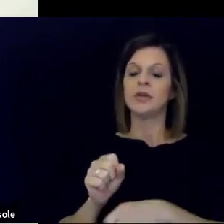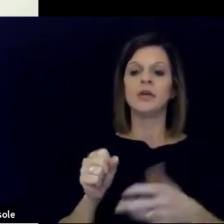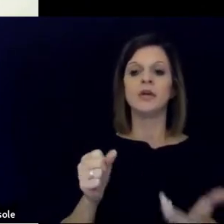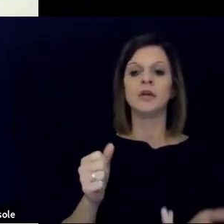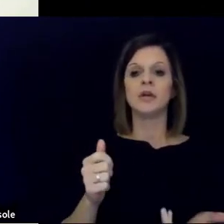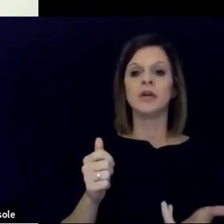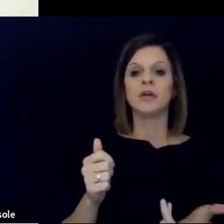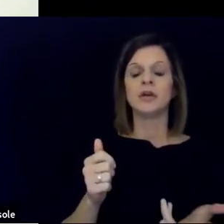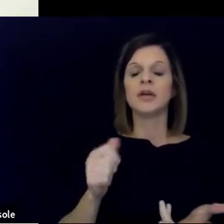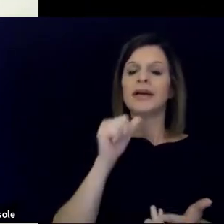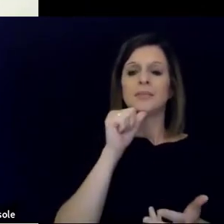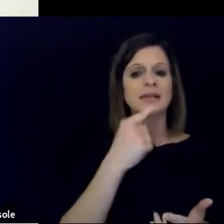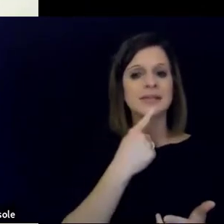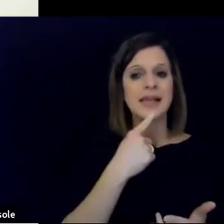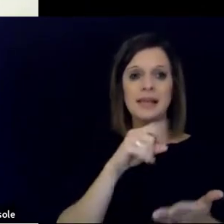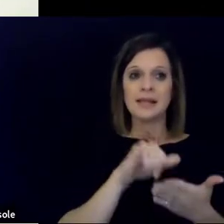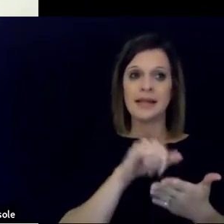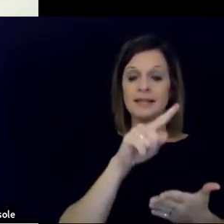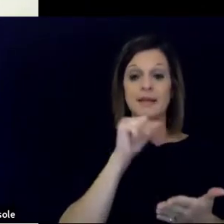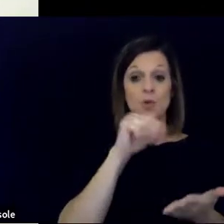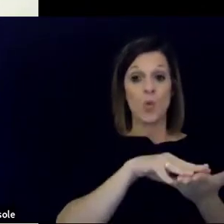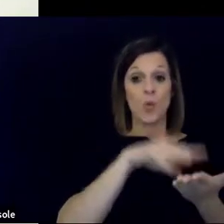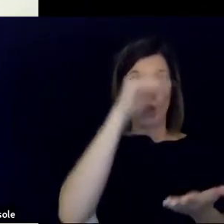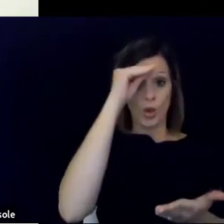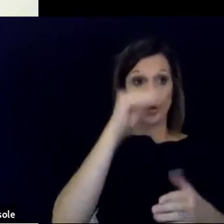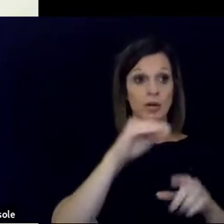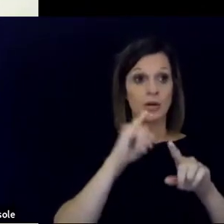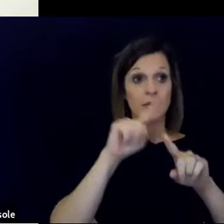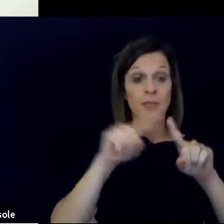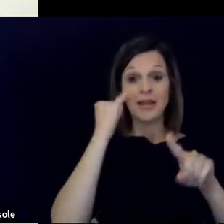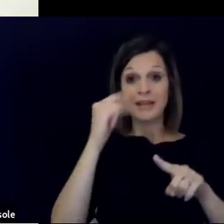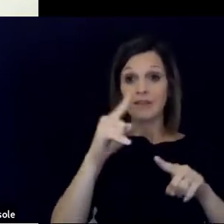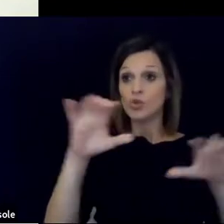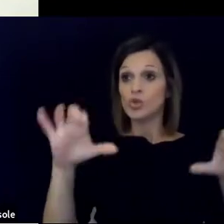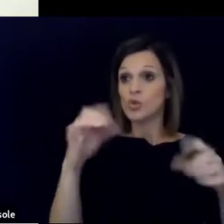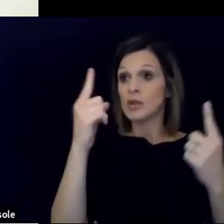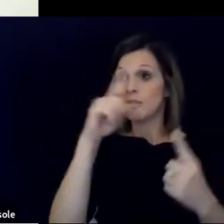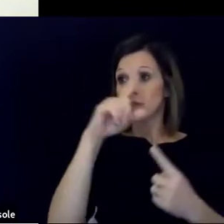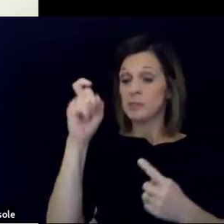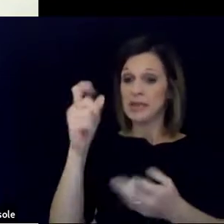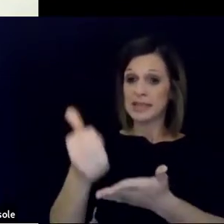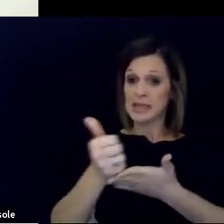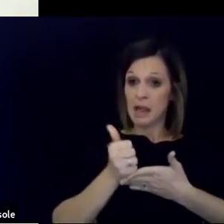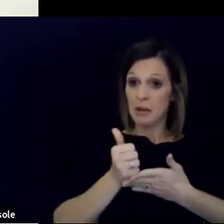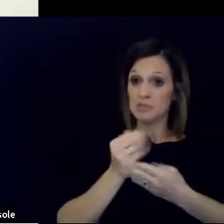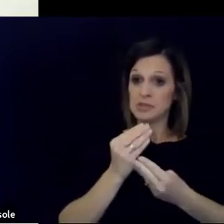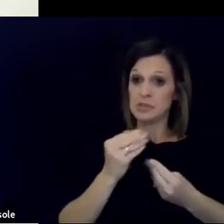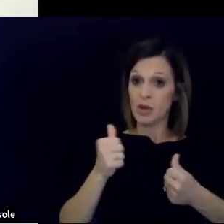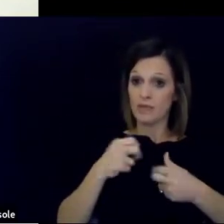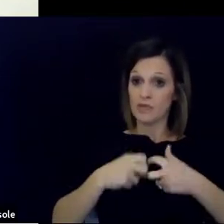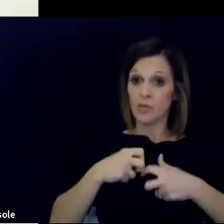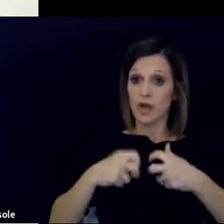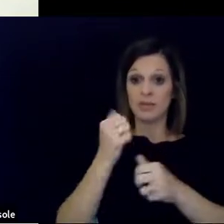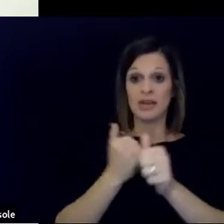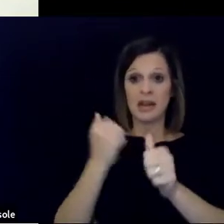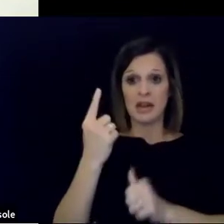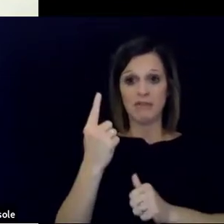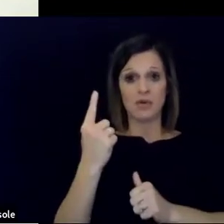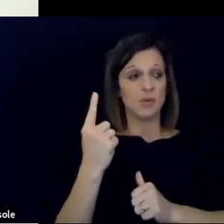but if you engage in something because it solves a problem for you and everybody reacts strongly to you, this kind of cool.